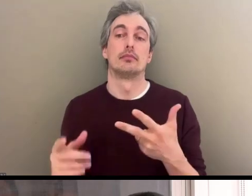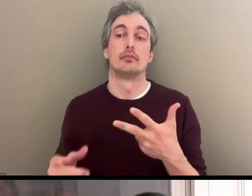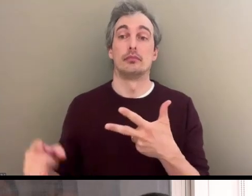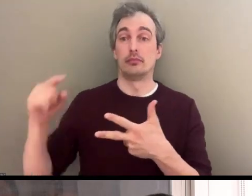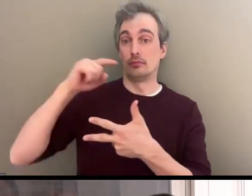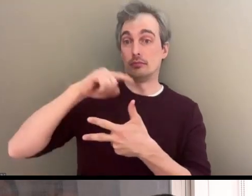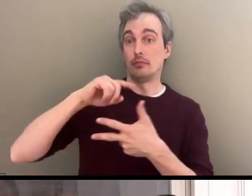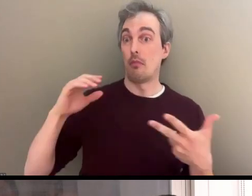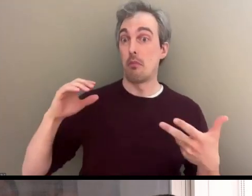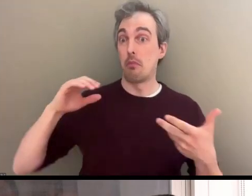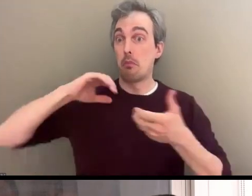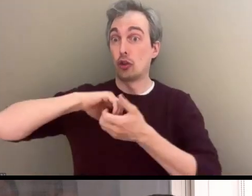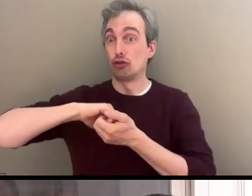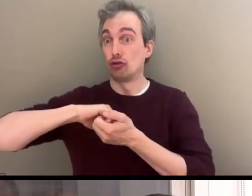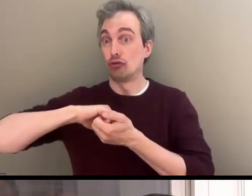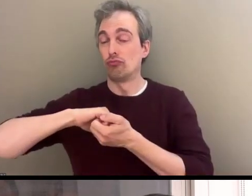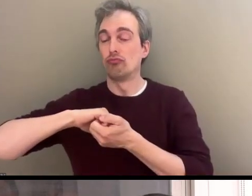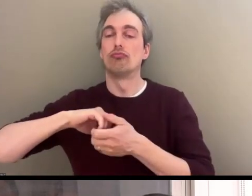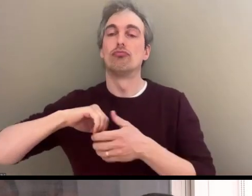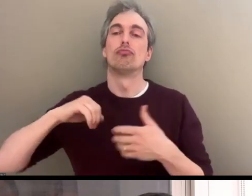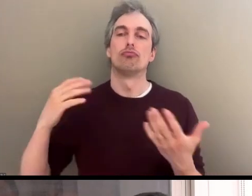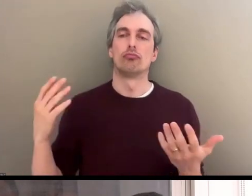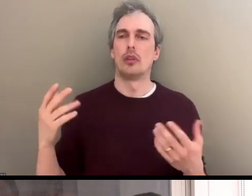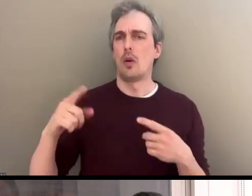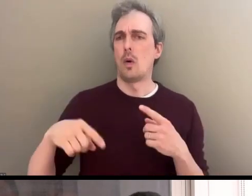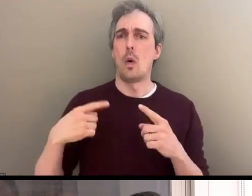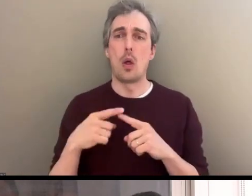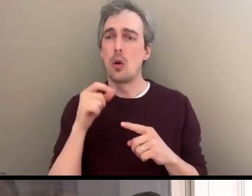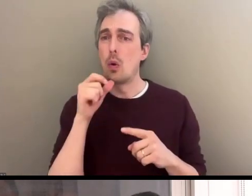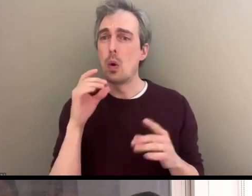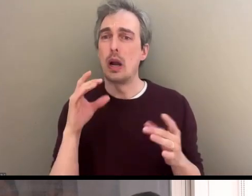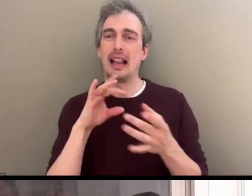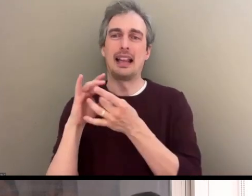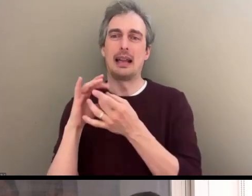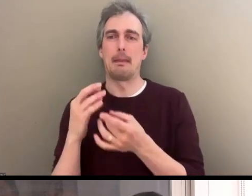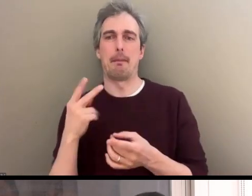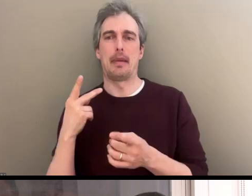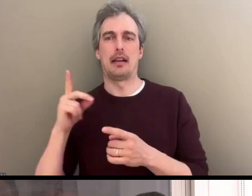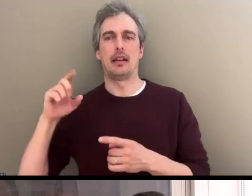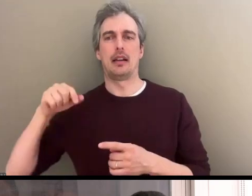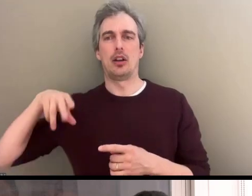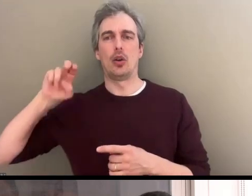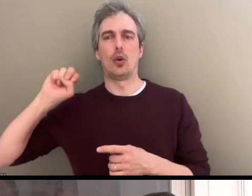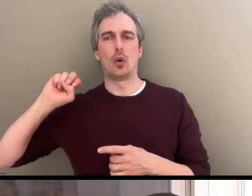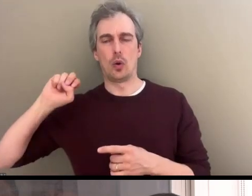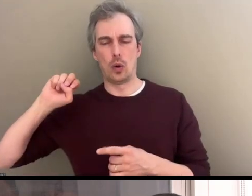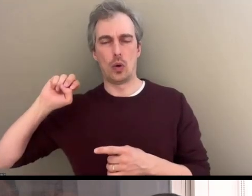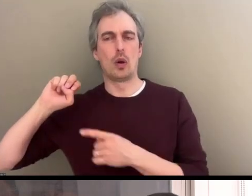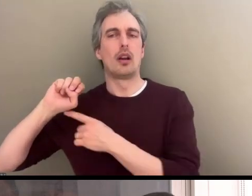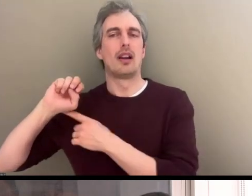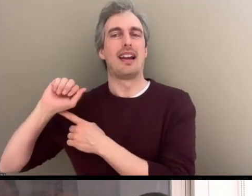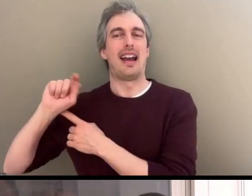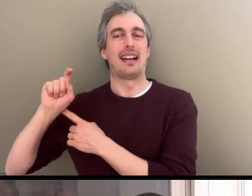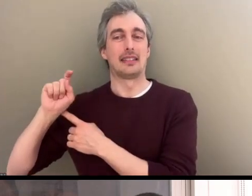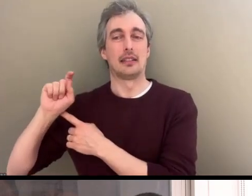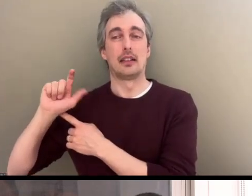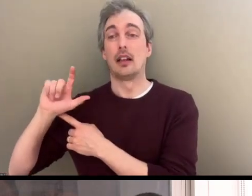The only ones with links back to Deque University are the AXE tools. So the linter, the AXE developer extension, the AXE developer hub.